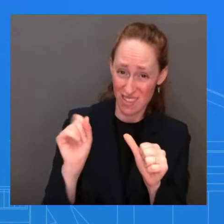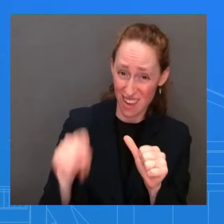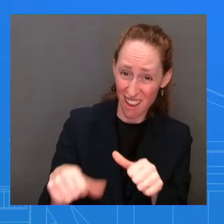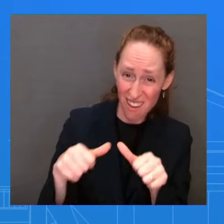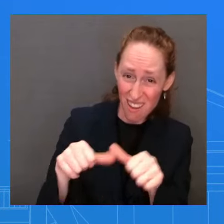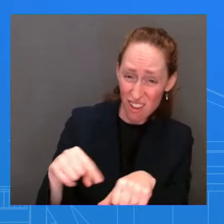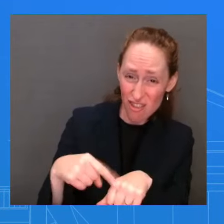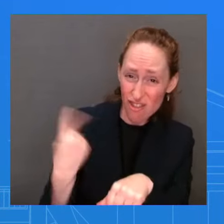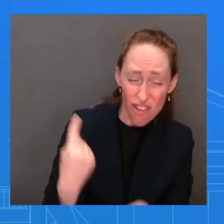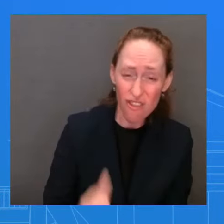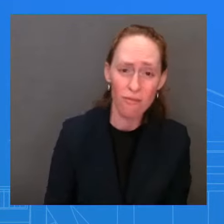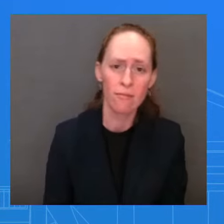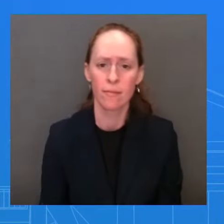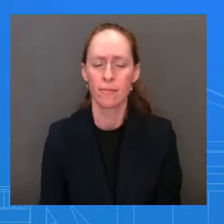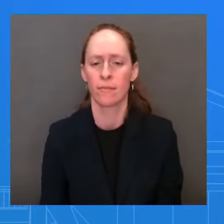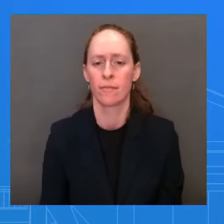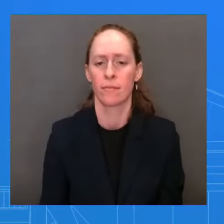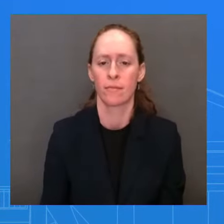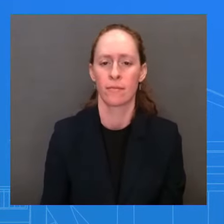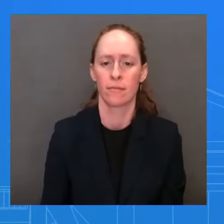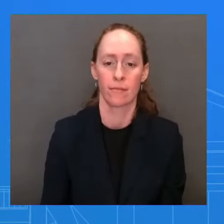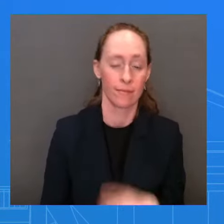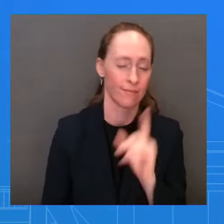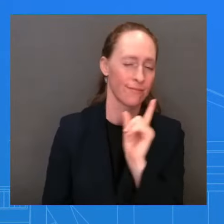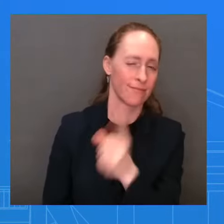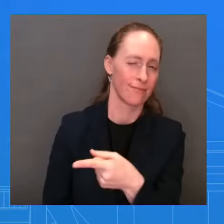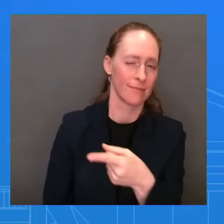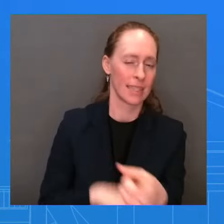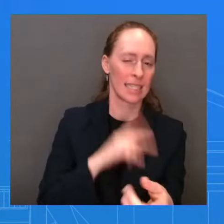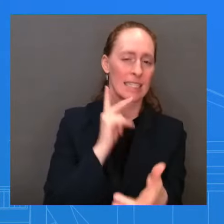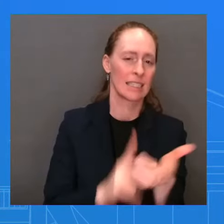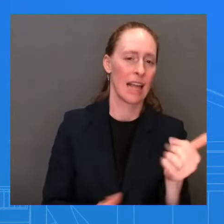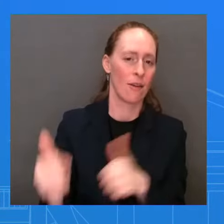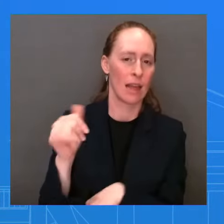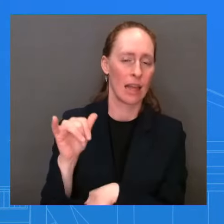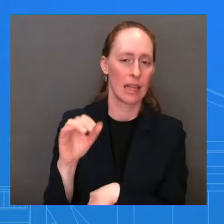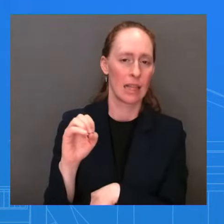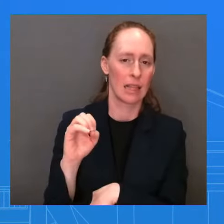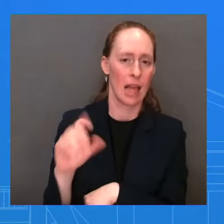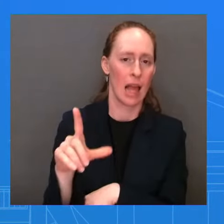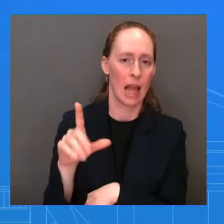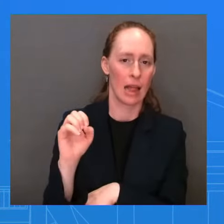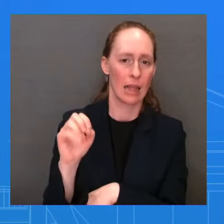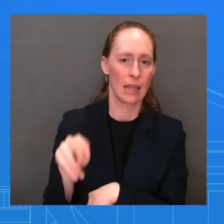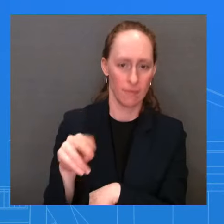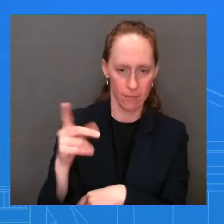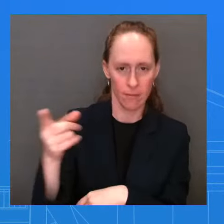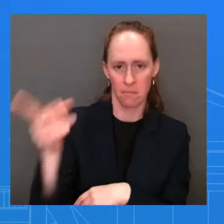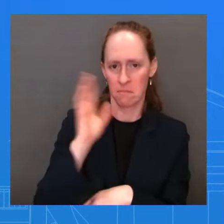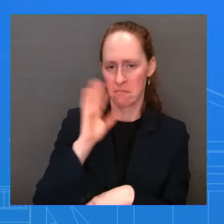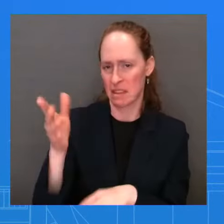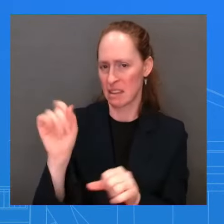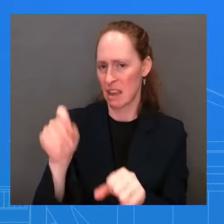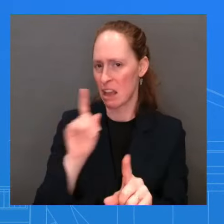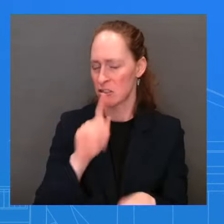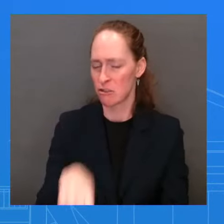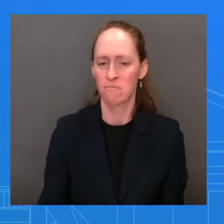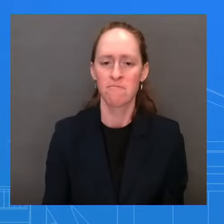I'm not going to go into timelines from here. I will let the Treasury Department answer that specifically. The Press: Can I ask you just one follow-up on Sudan